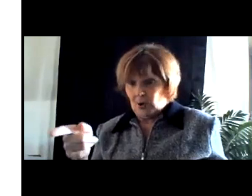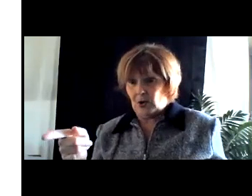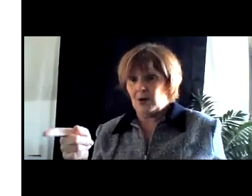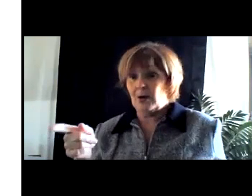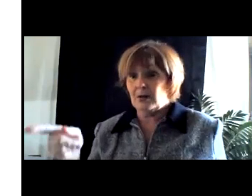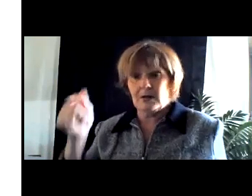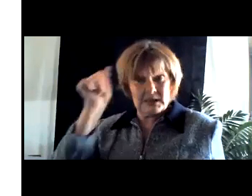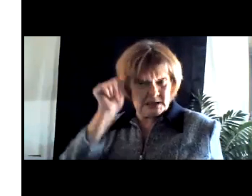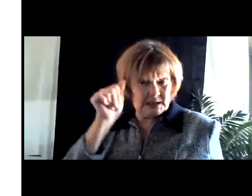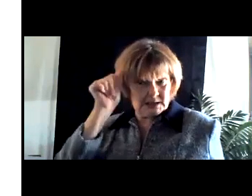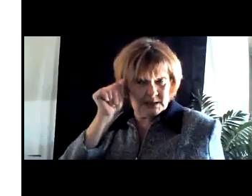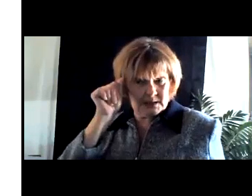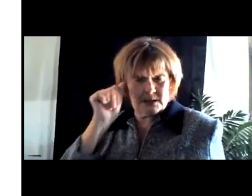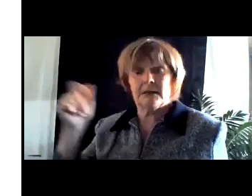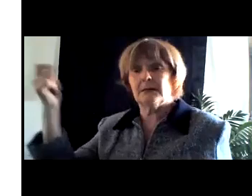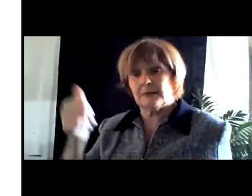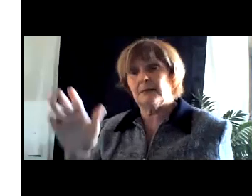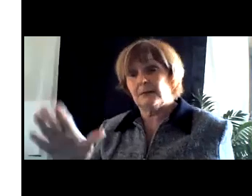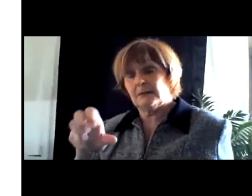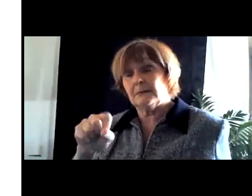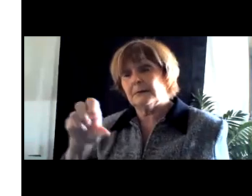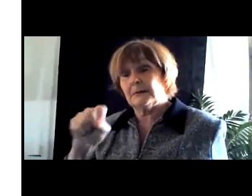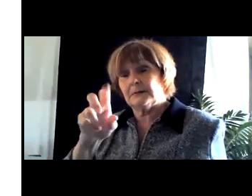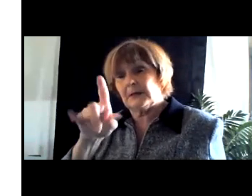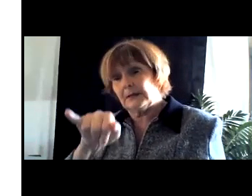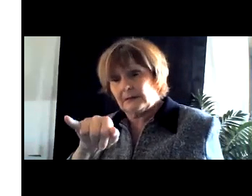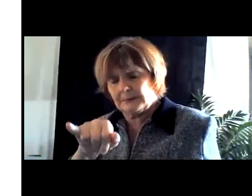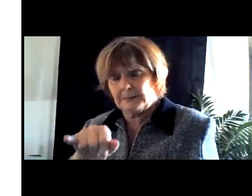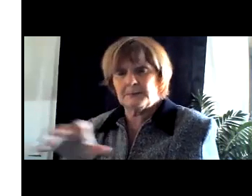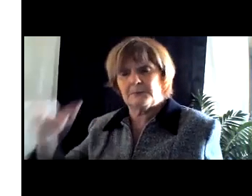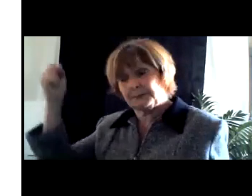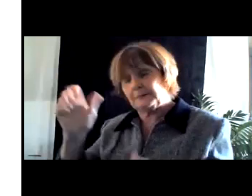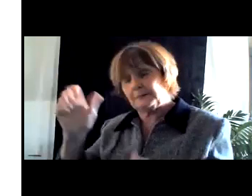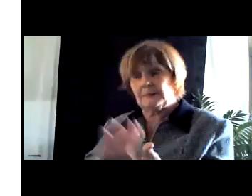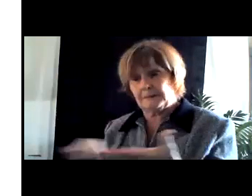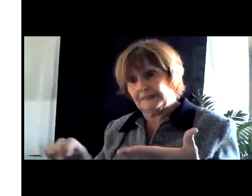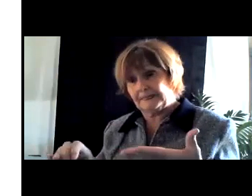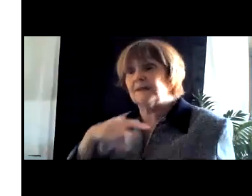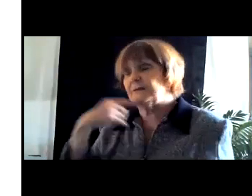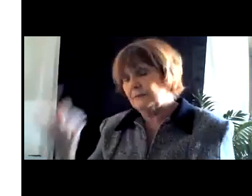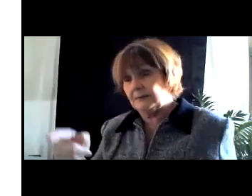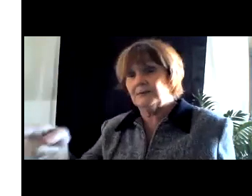her Social Security Disability Insurance Check, her SSDI check, and told her that she needed to come to the shelter